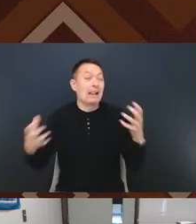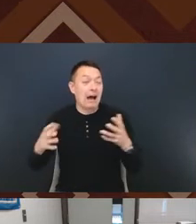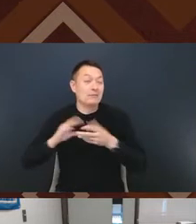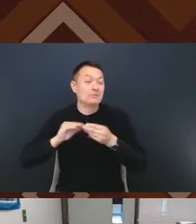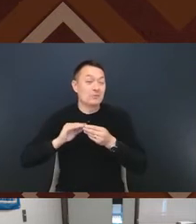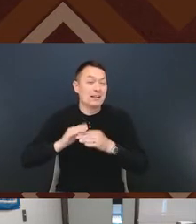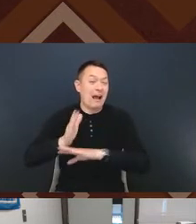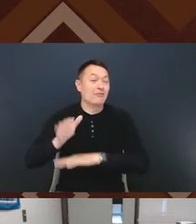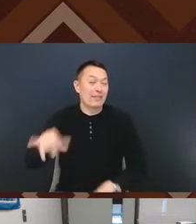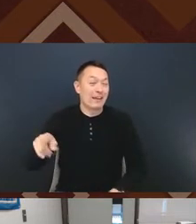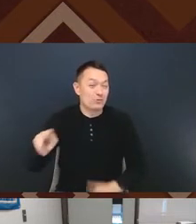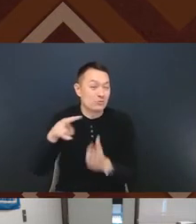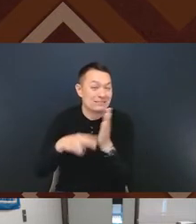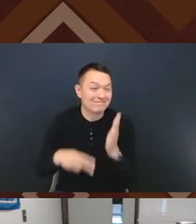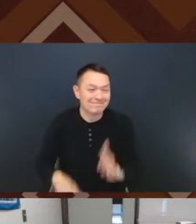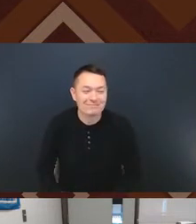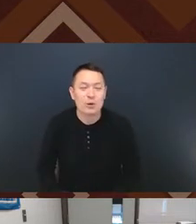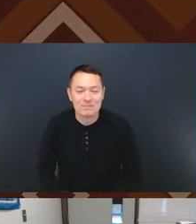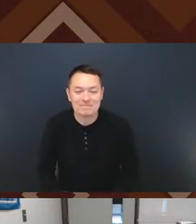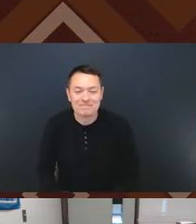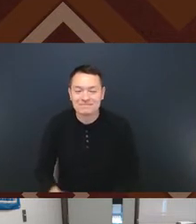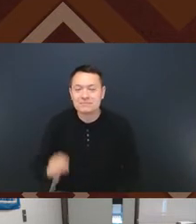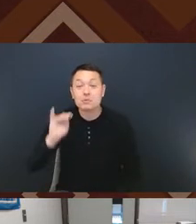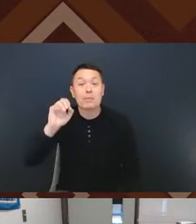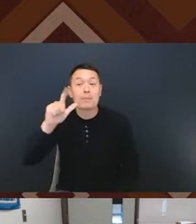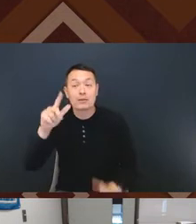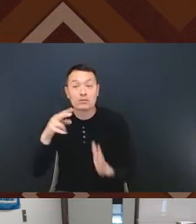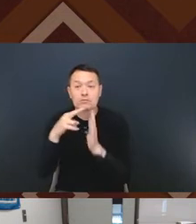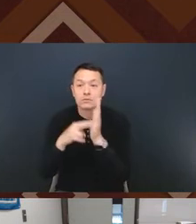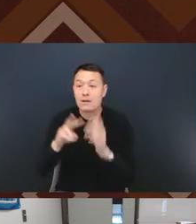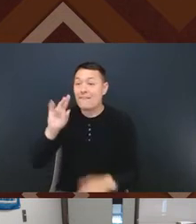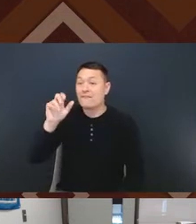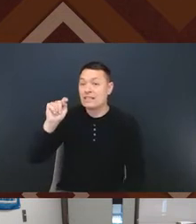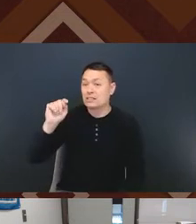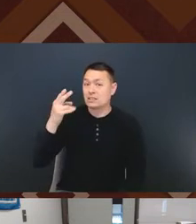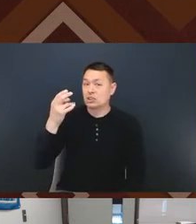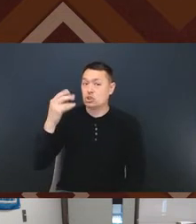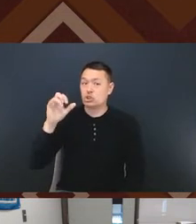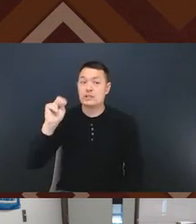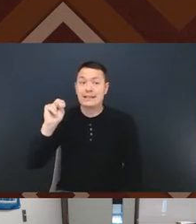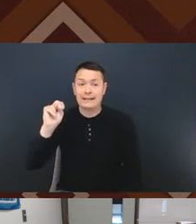So so again, you know, the Vincent Jinx and it could just be because it's it's